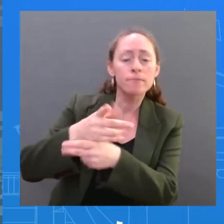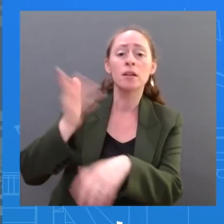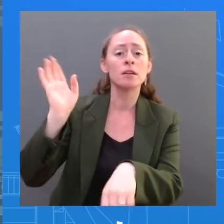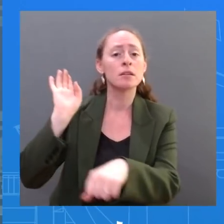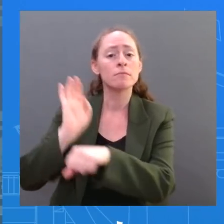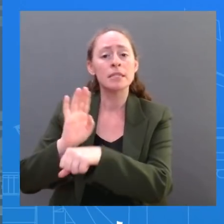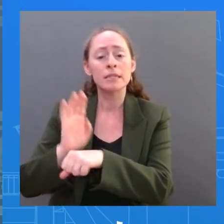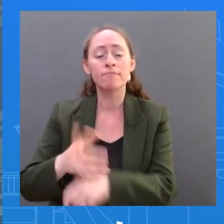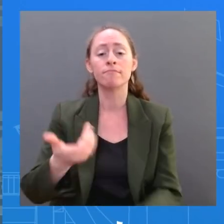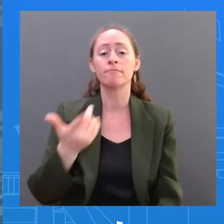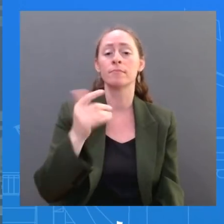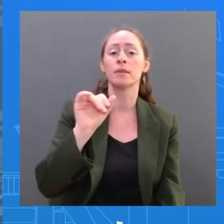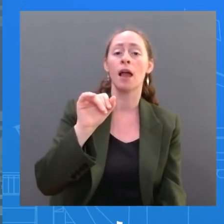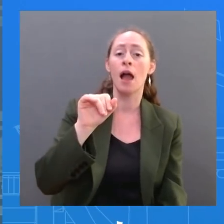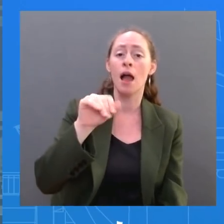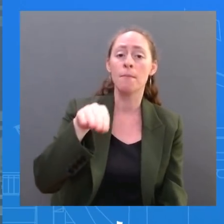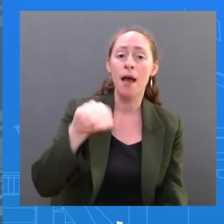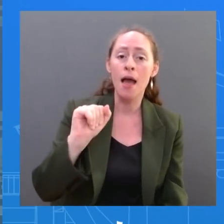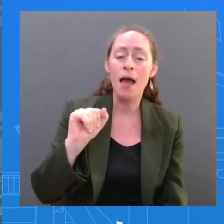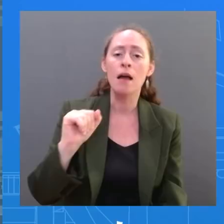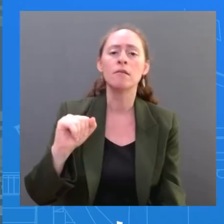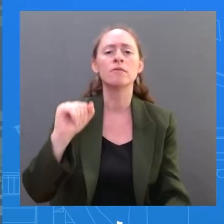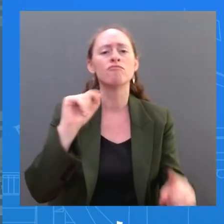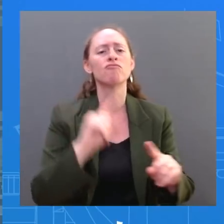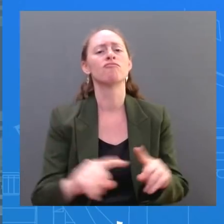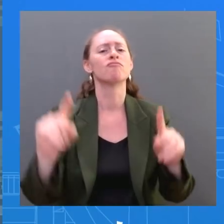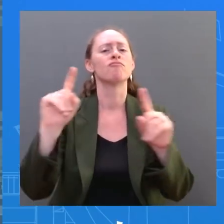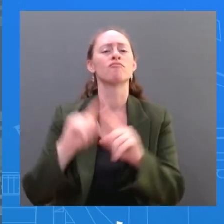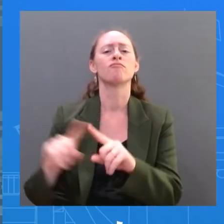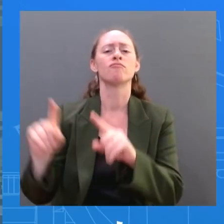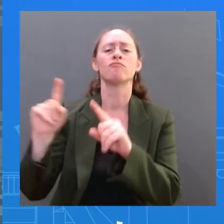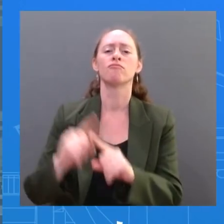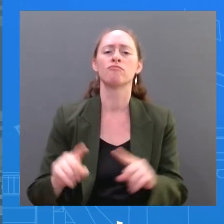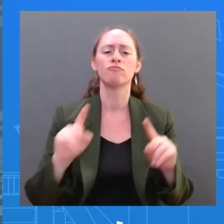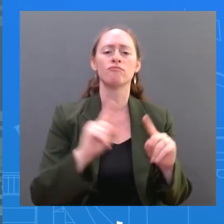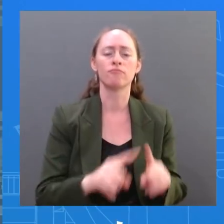American College of Obstetrics and Gynecology. Very supportive of the actions we're taking